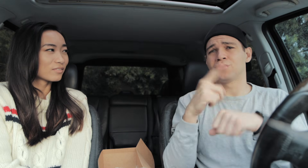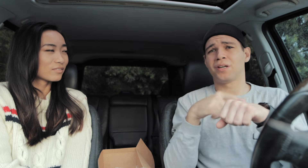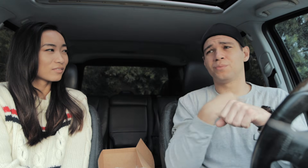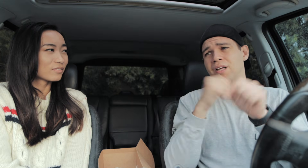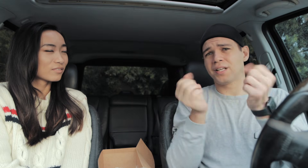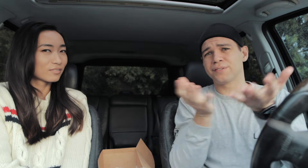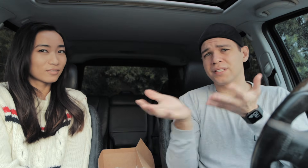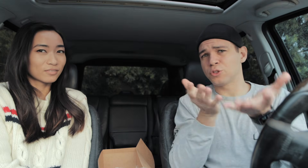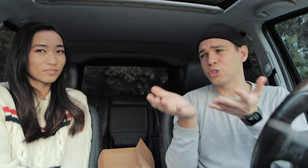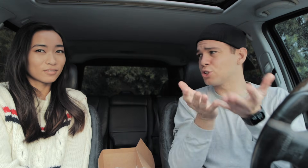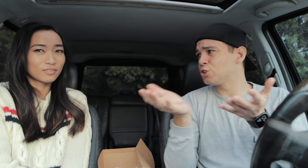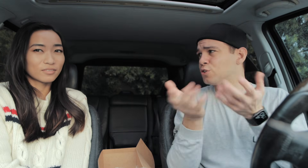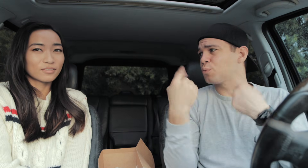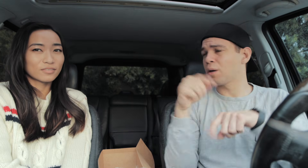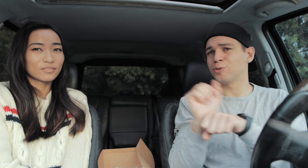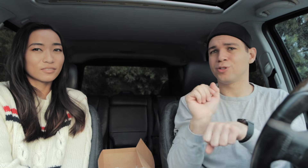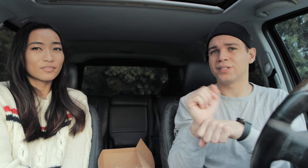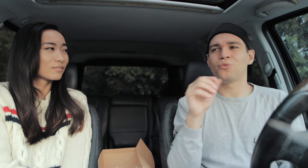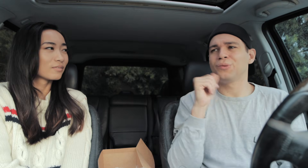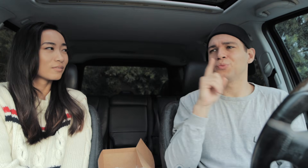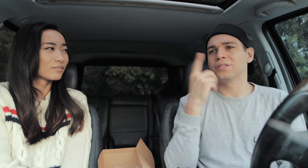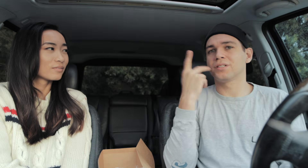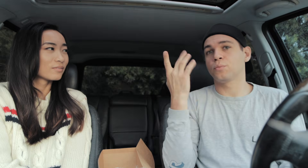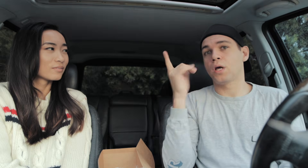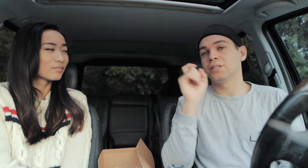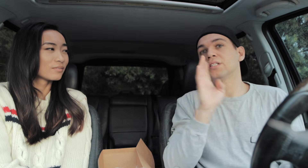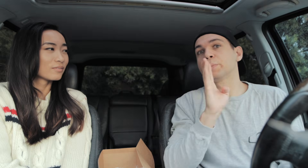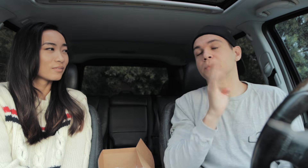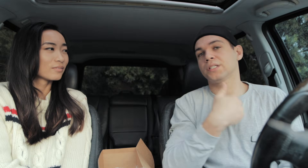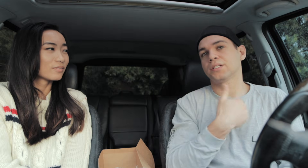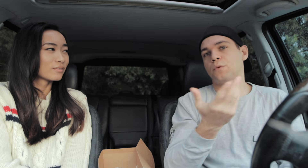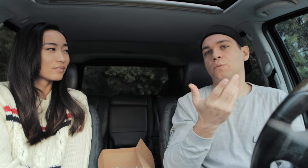most of the time I can gesture while I'm working I don't really see why I need to speak, you know